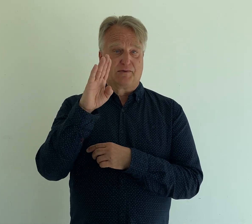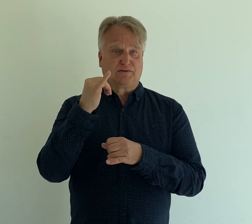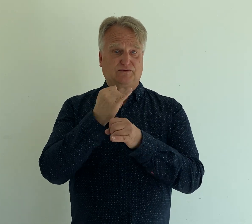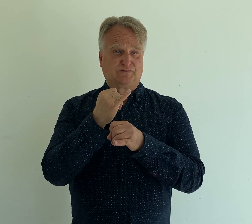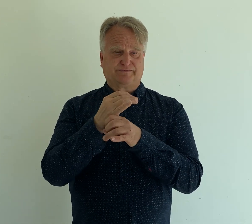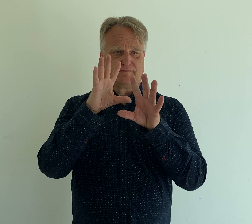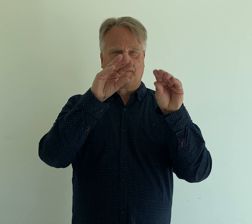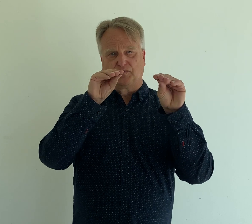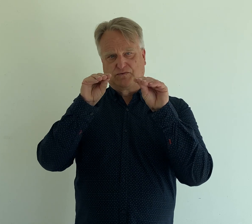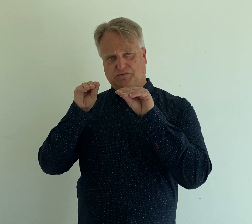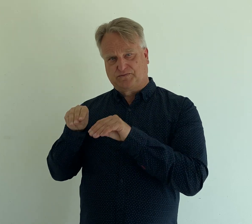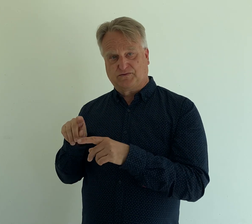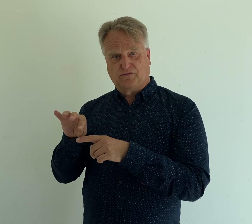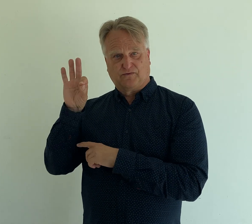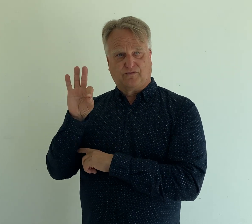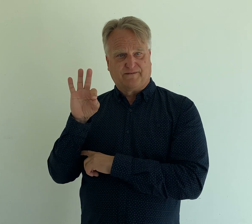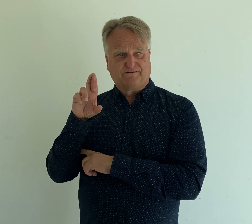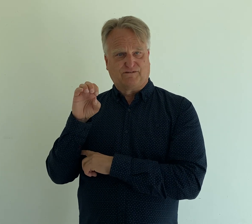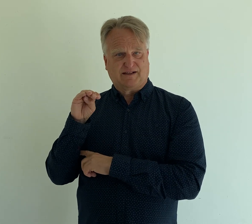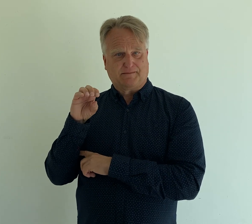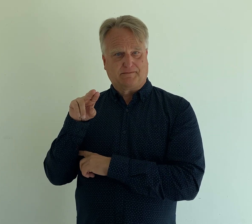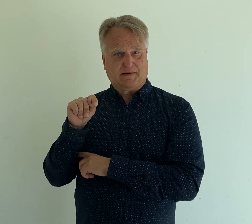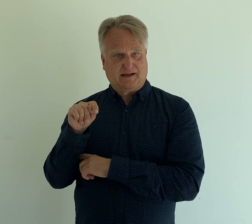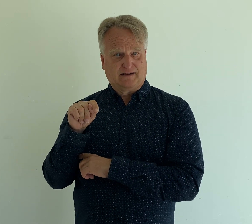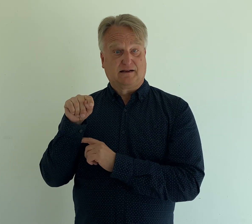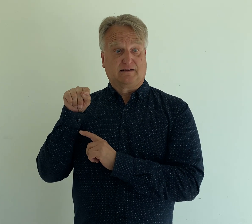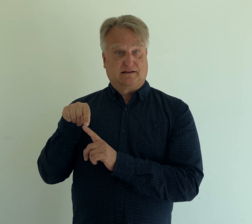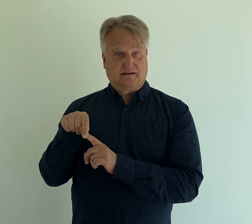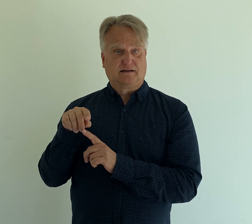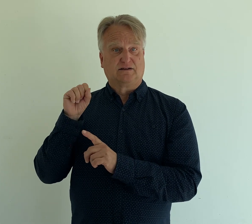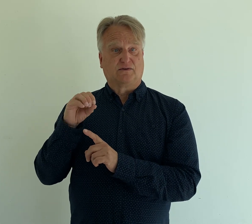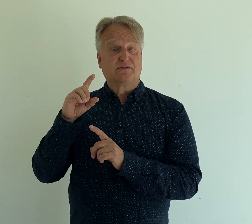This practice has continued to this day in Fremont where the school is currently located.